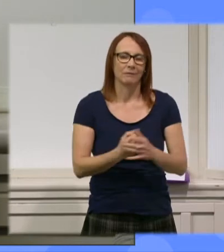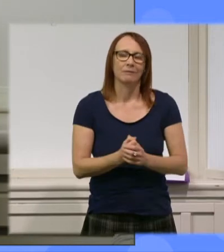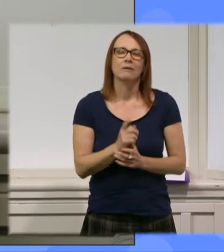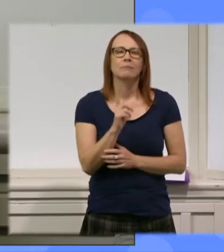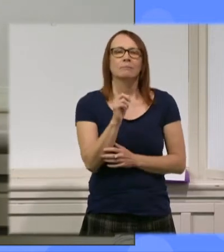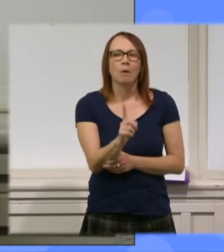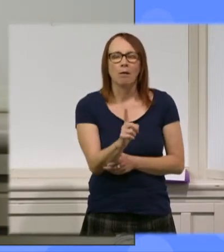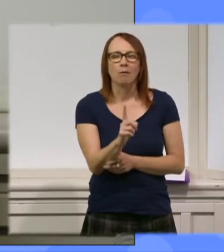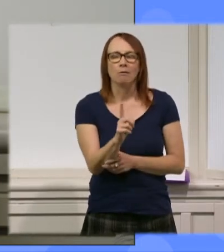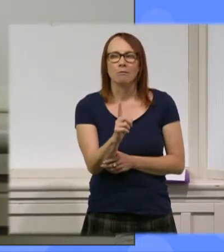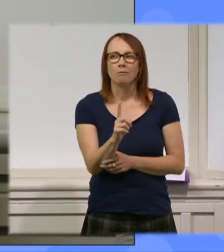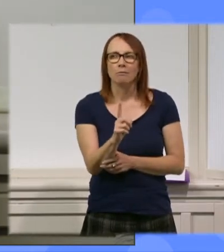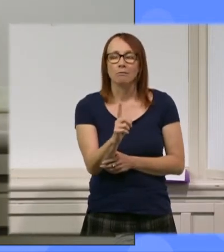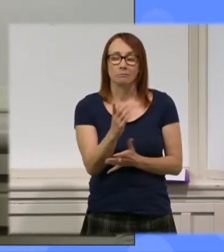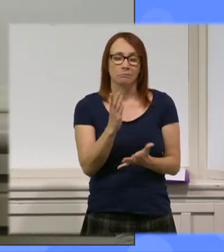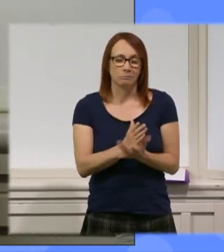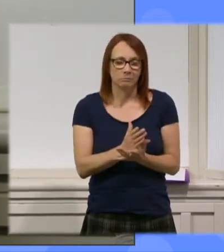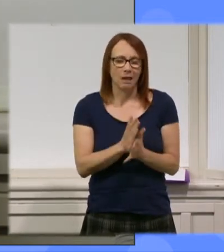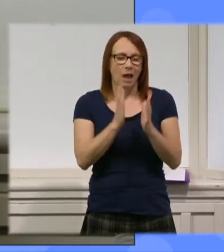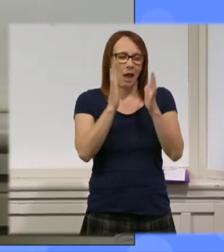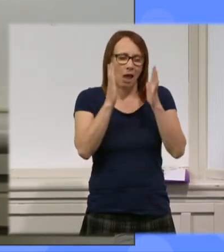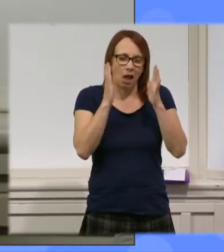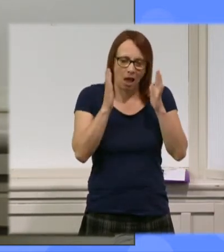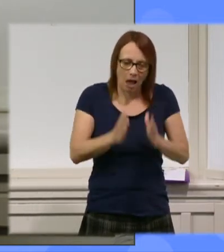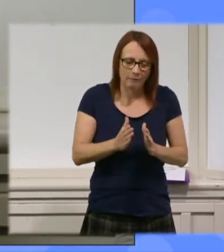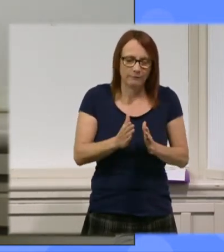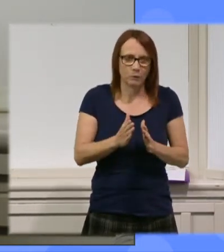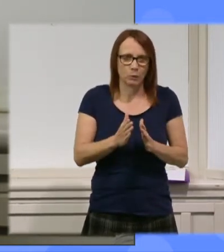I suppose it really is about the way in which those differences are expressed